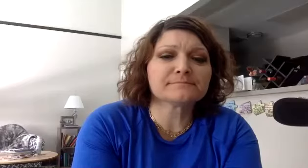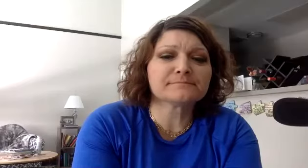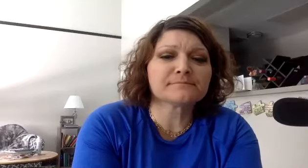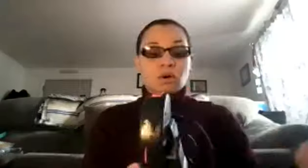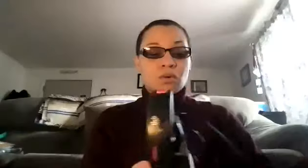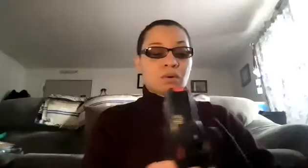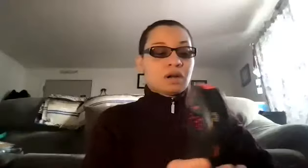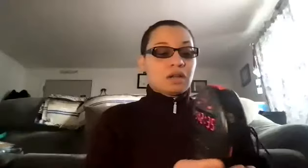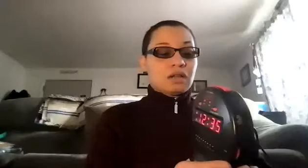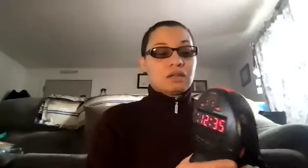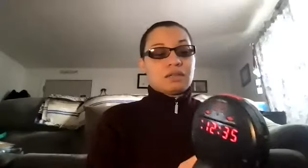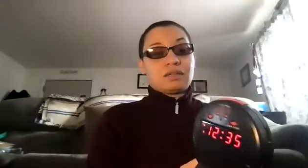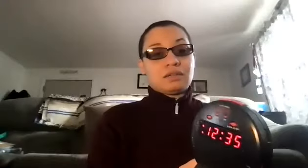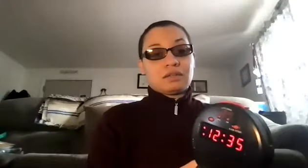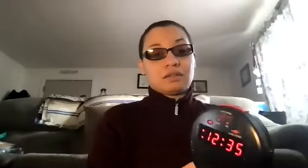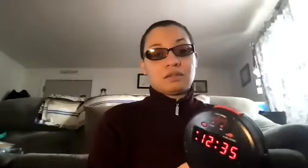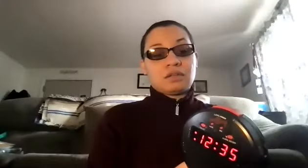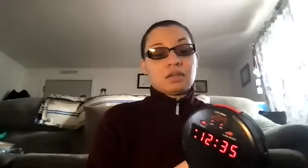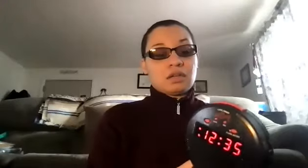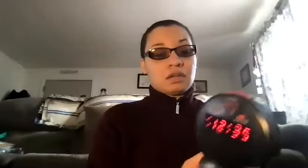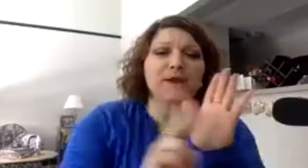So does it vibrate?